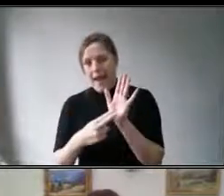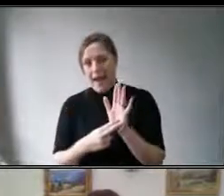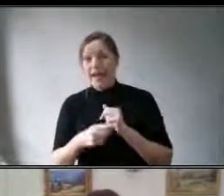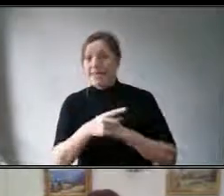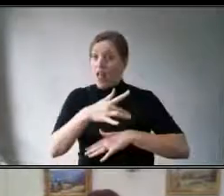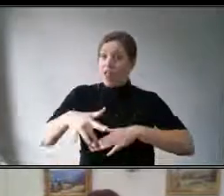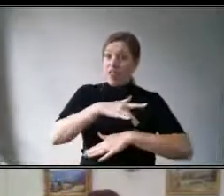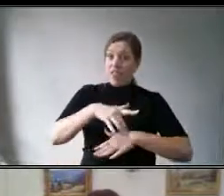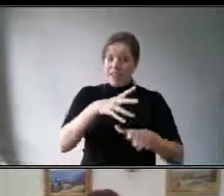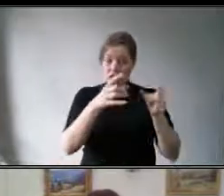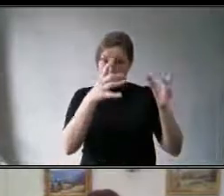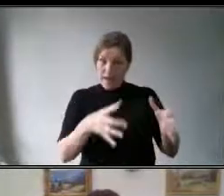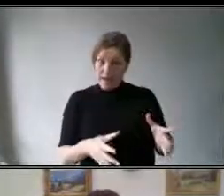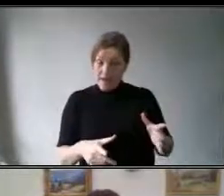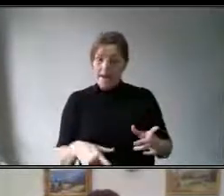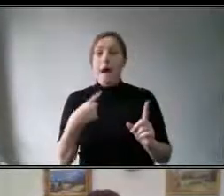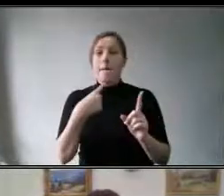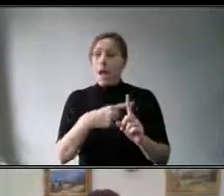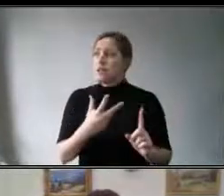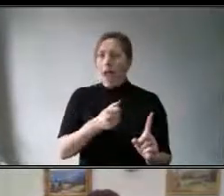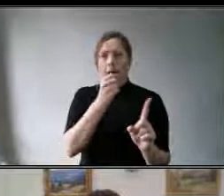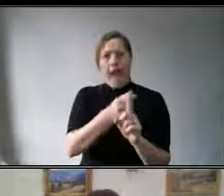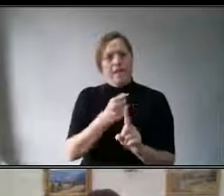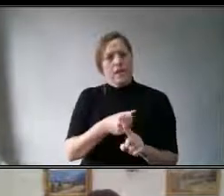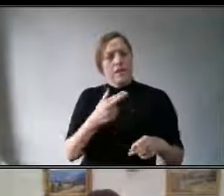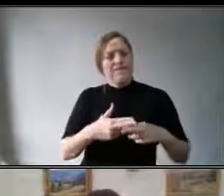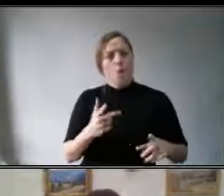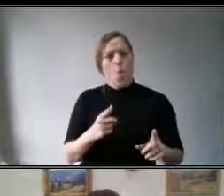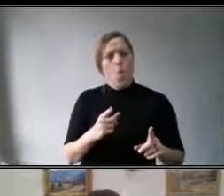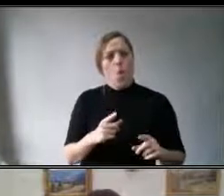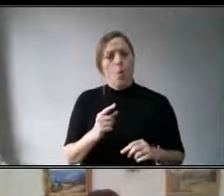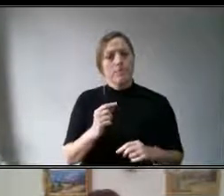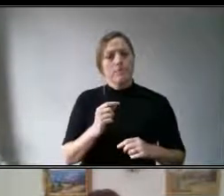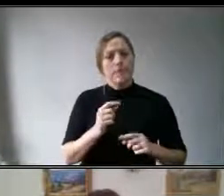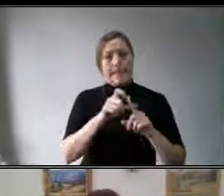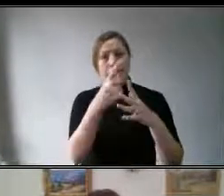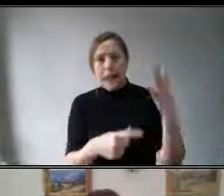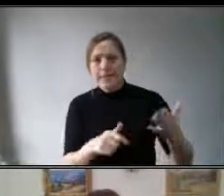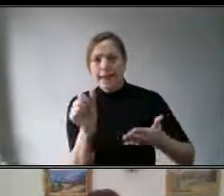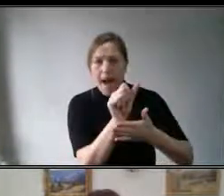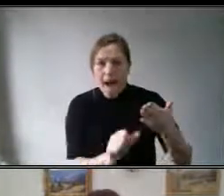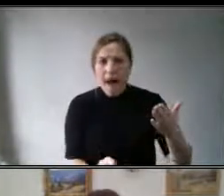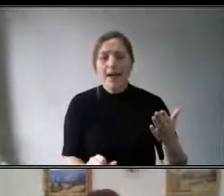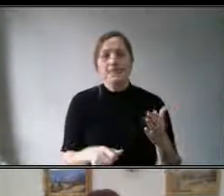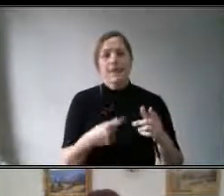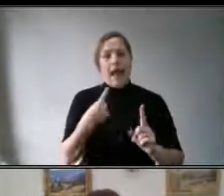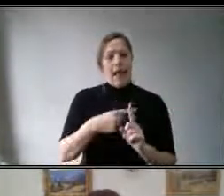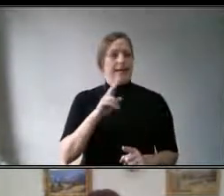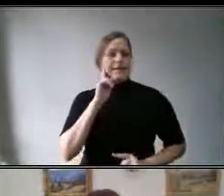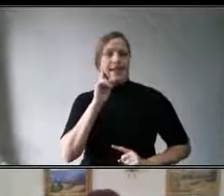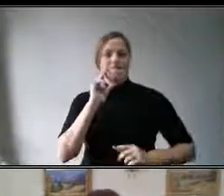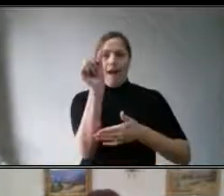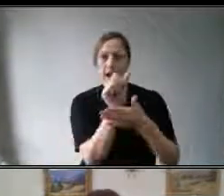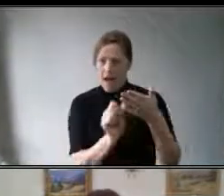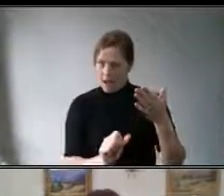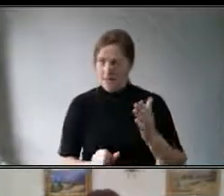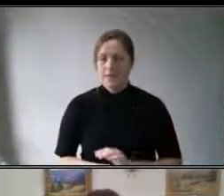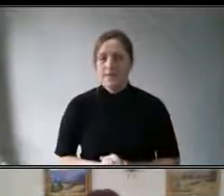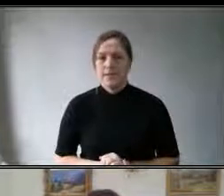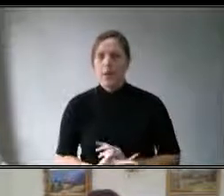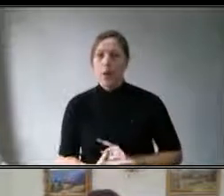for disability arts or deaf arts as well um what we did with dan in terms of the internship we had